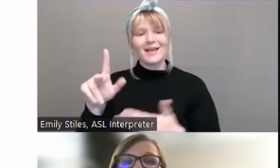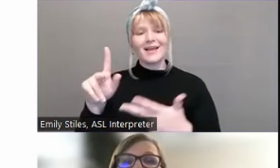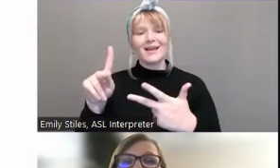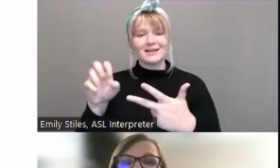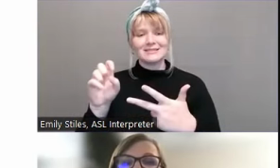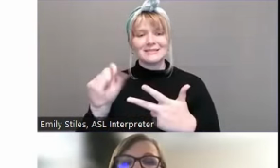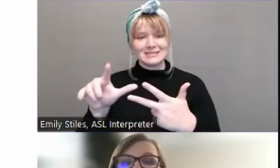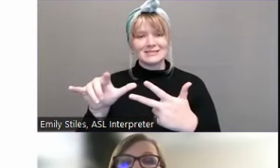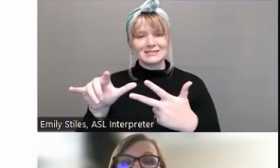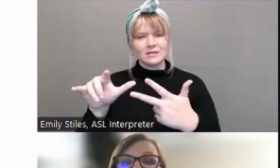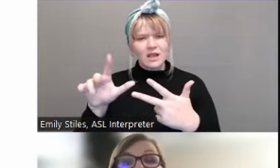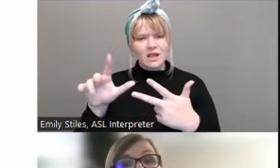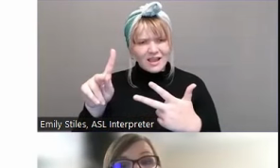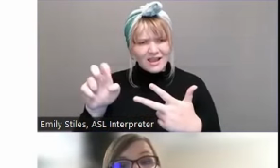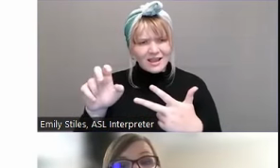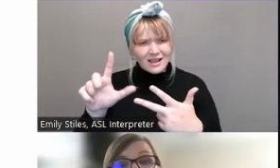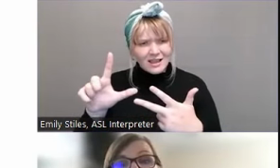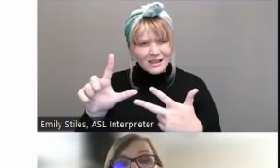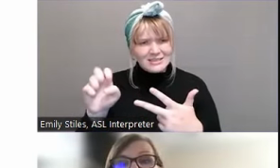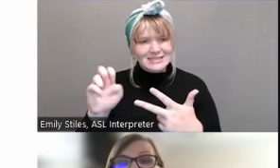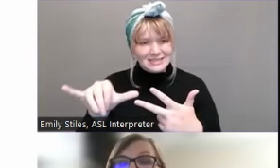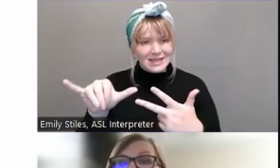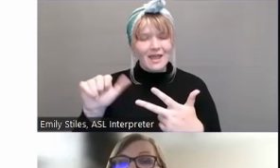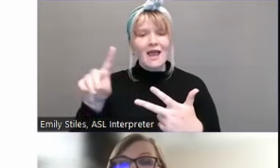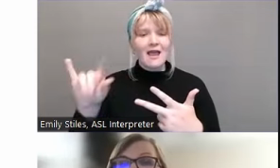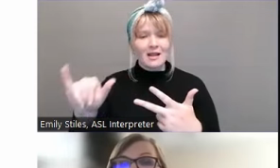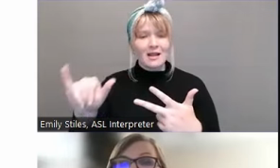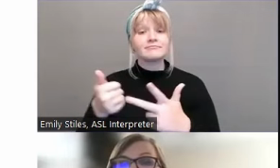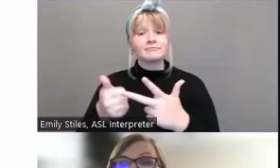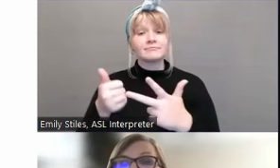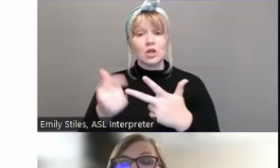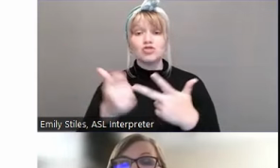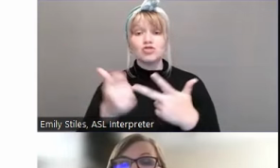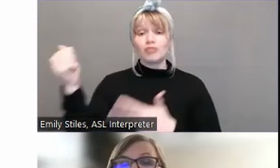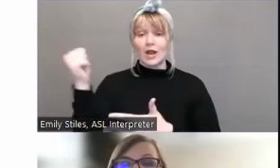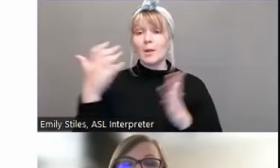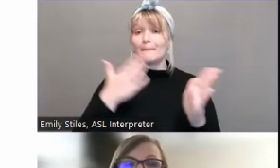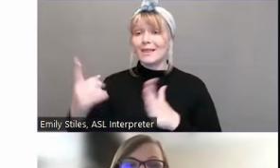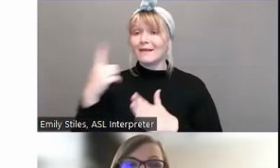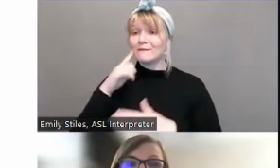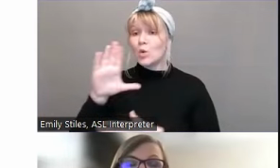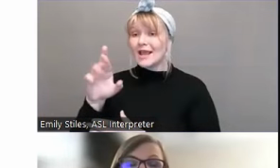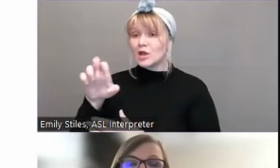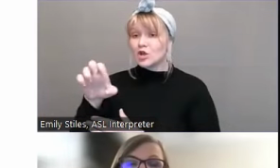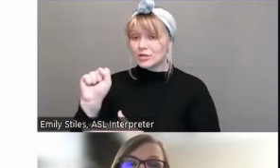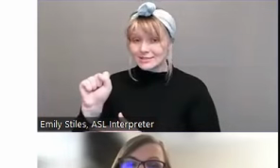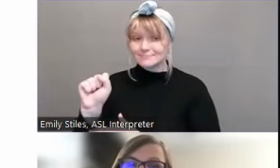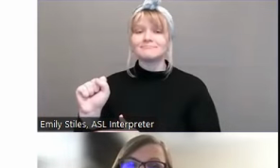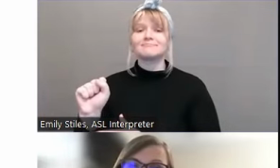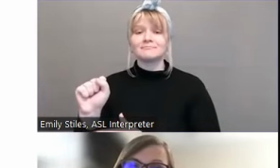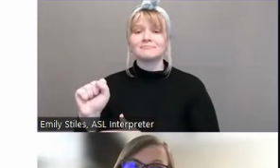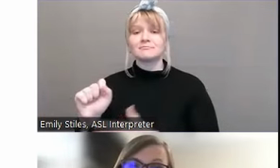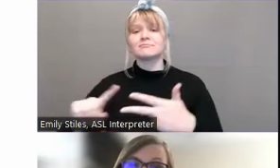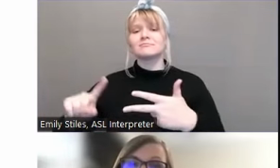Finally, we have Melinda Dolezal, the TRAID Director at the New York State Justice Center, the state’s AT program.